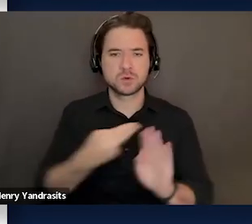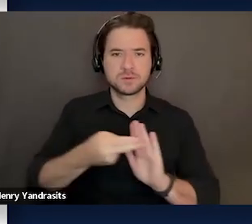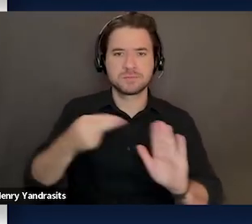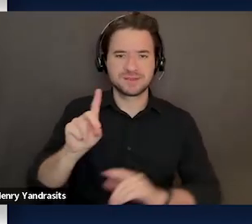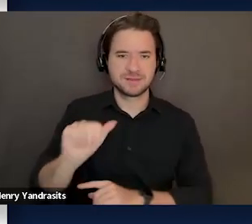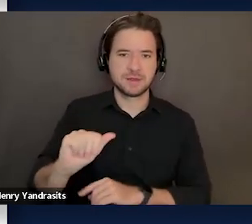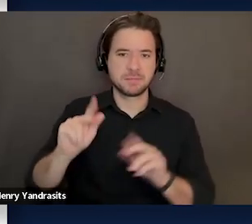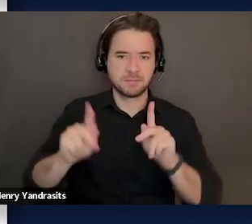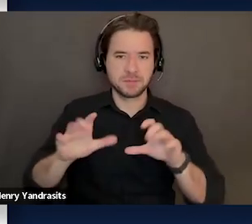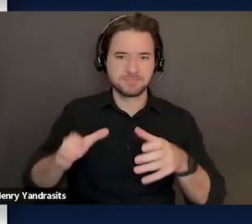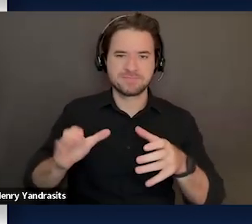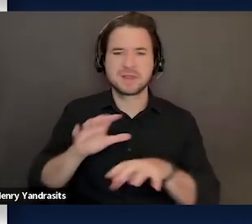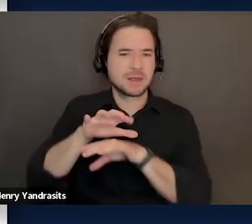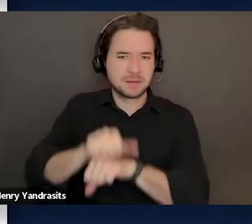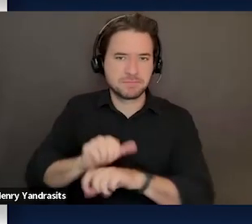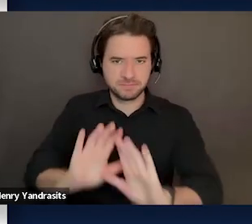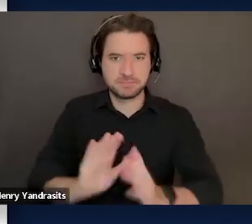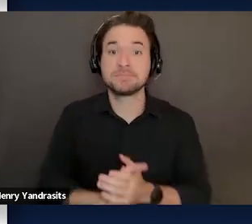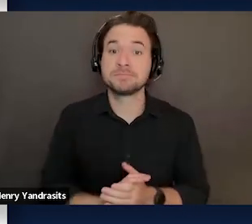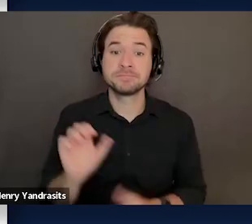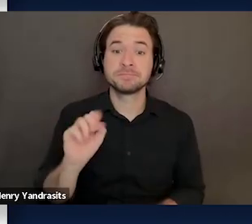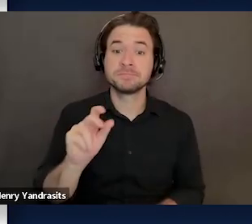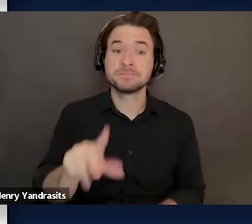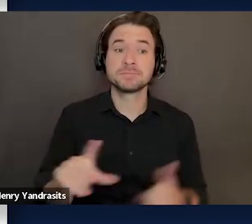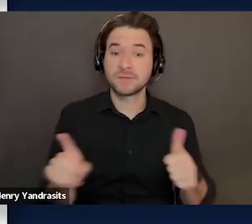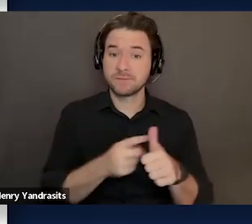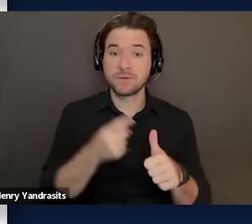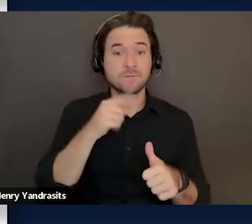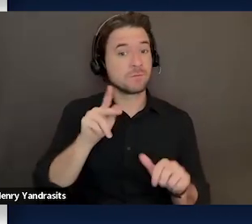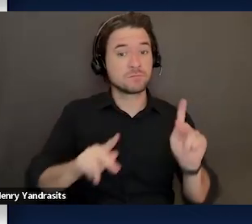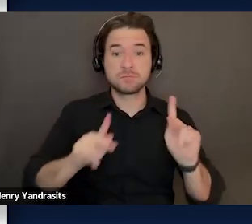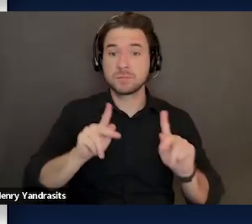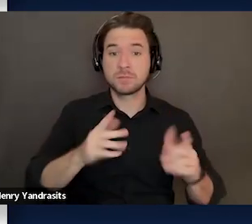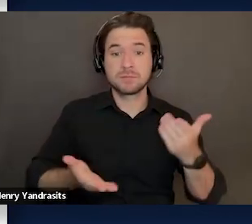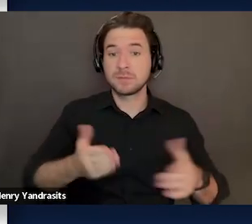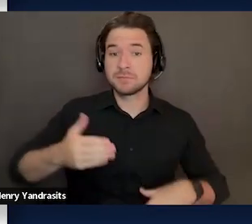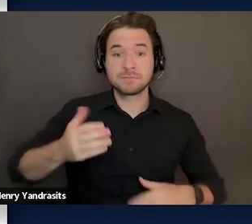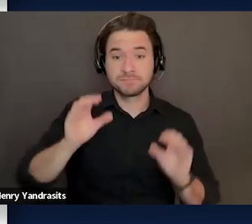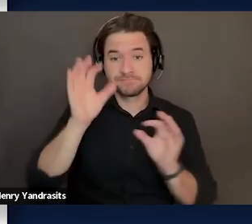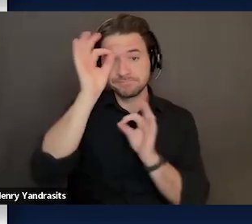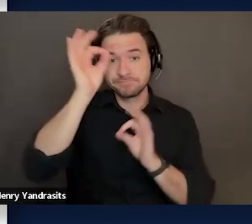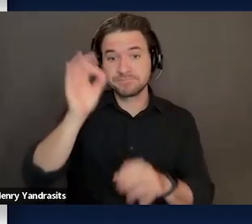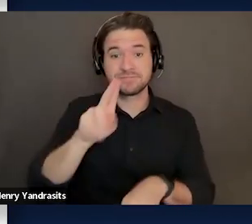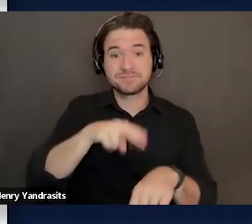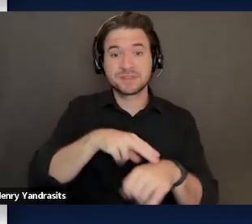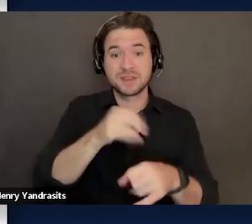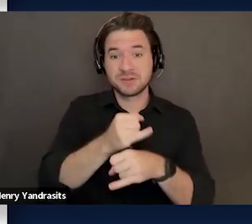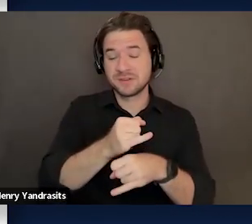Um, just out of habit. Okay, first, for folks who may not be familiar, the National Institutes of Health.